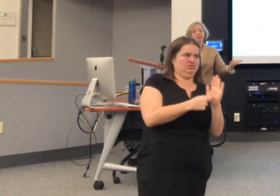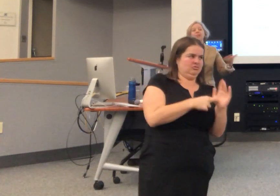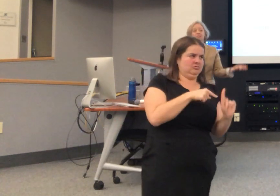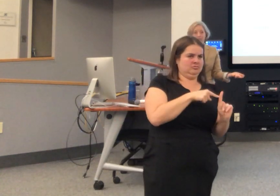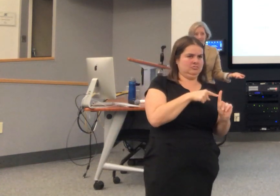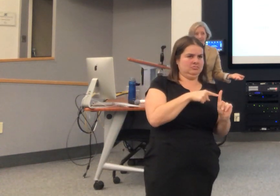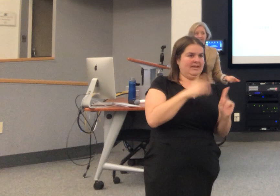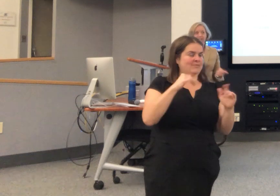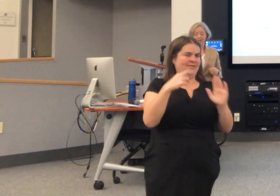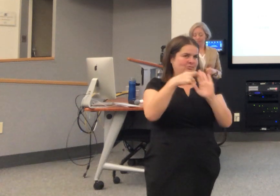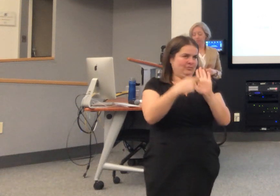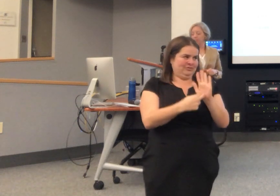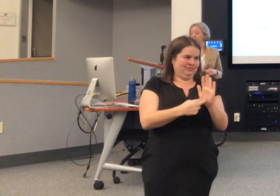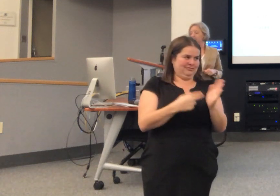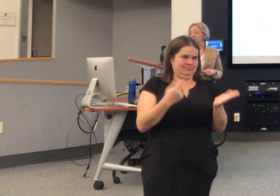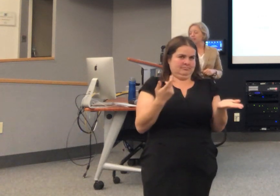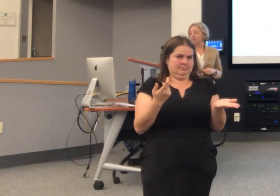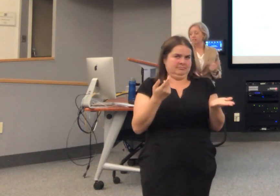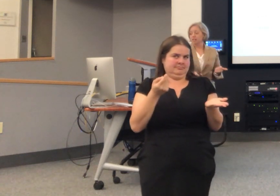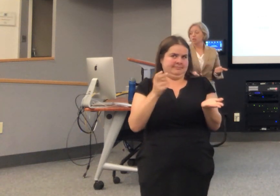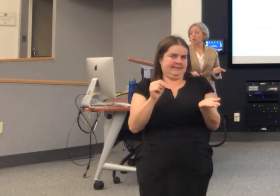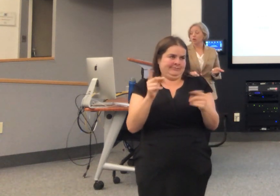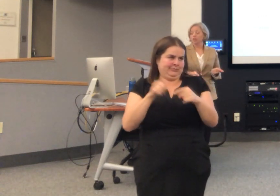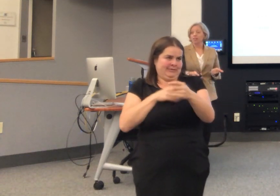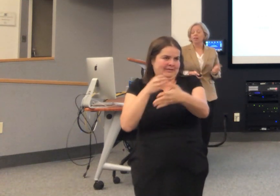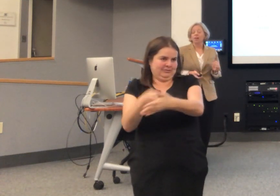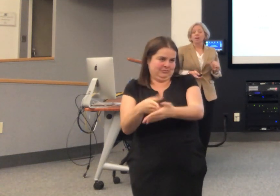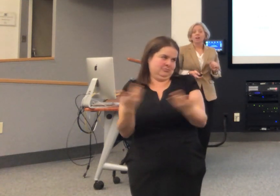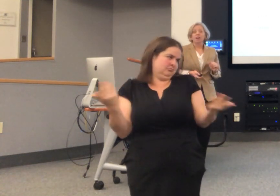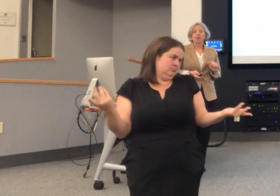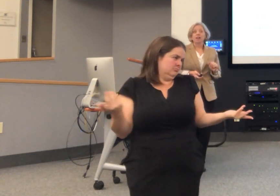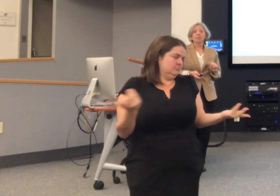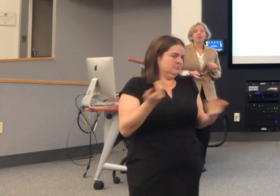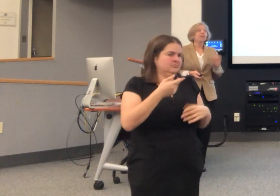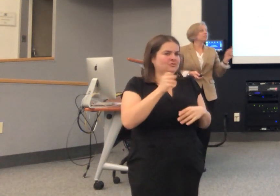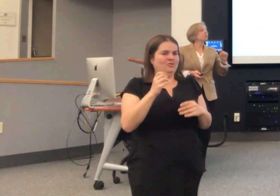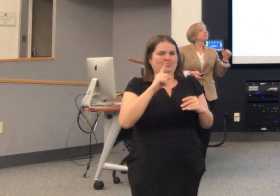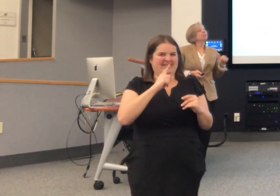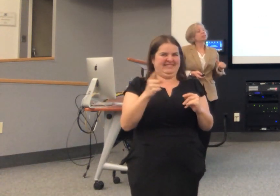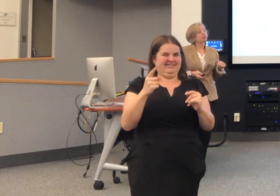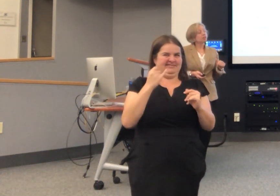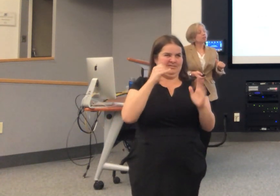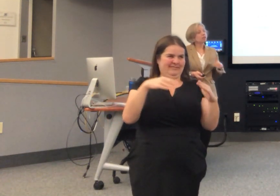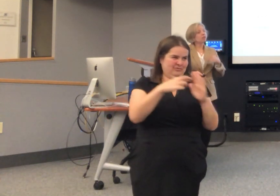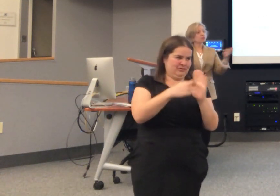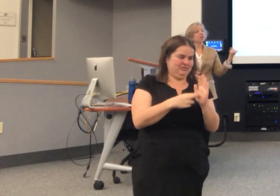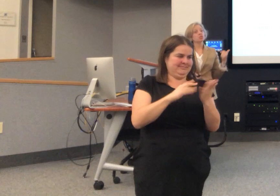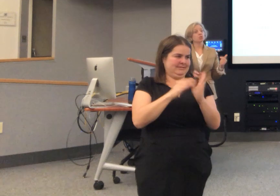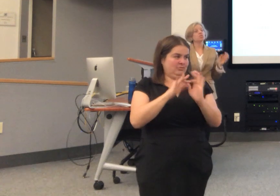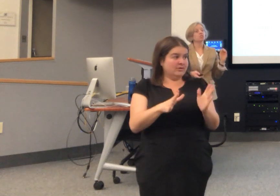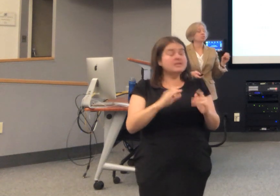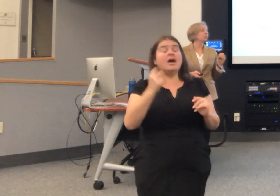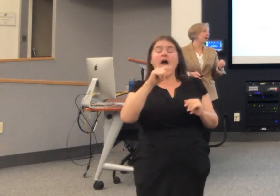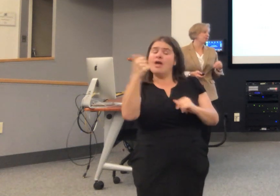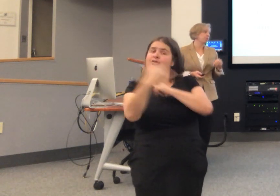if you can't enforce it in court. That is only here. In other countries you don't have